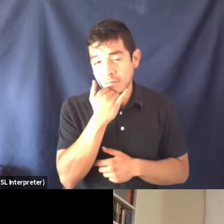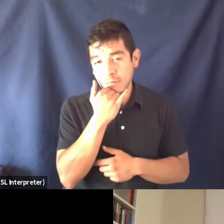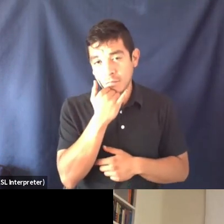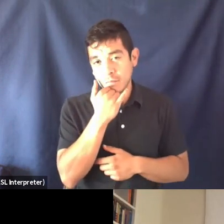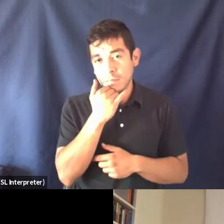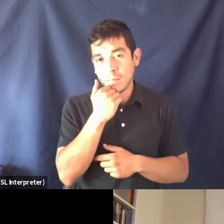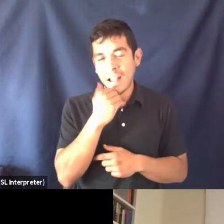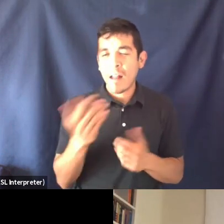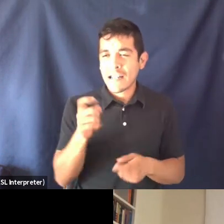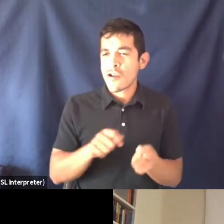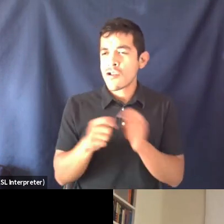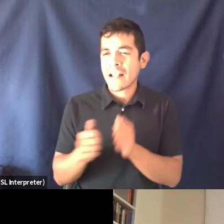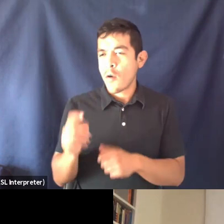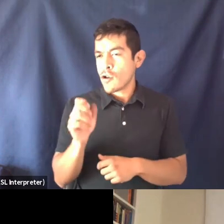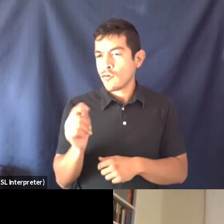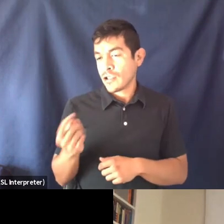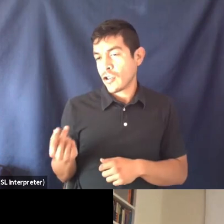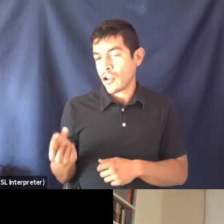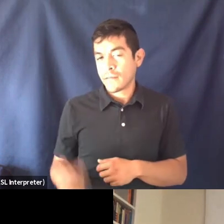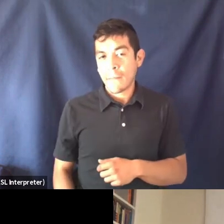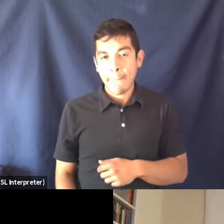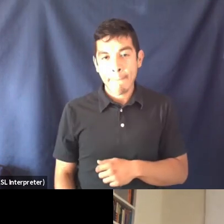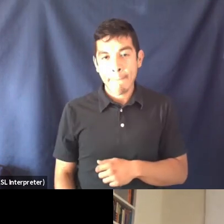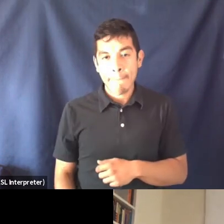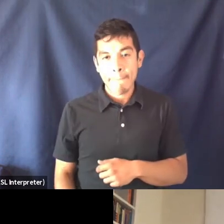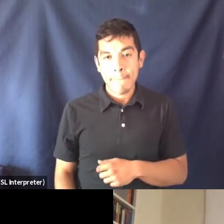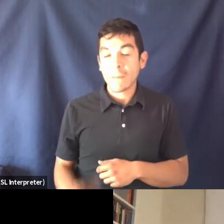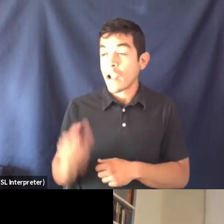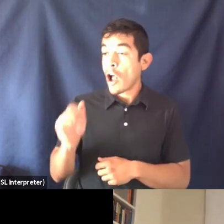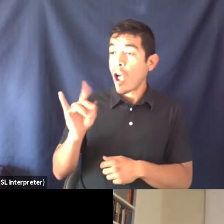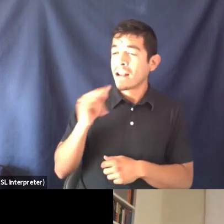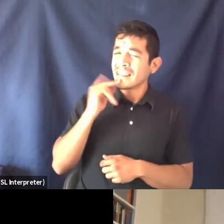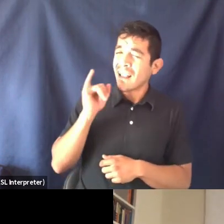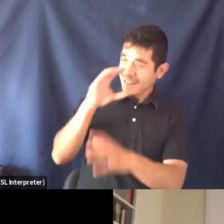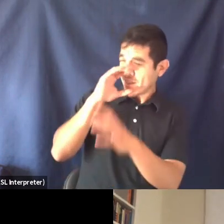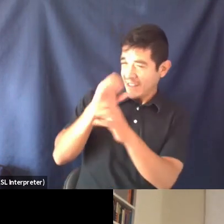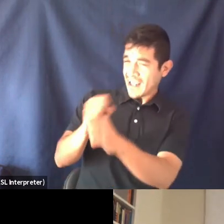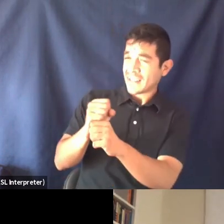That's fascinating and I guess you could take that the next step to, you know so many of our cities have problems with unhoused people